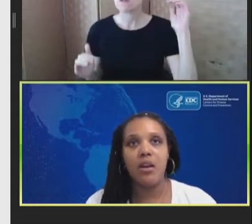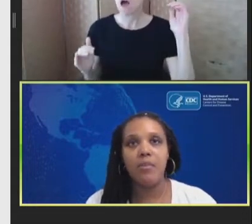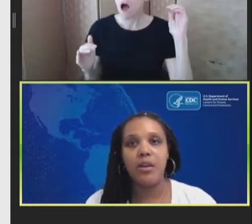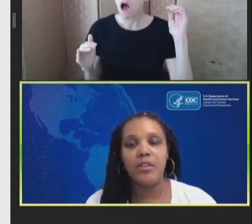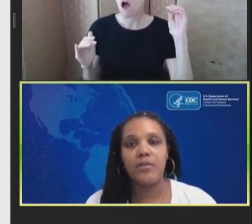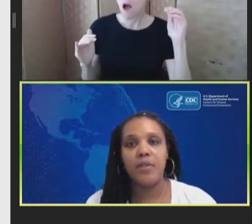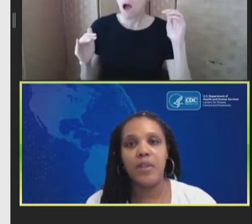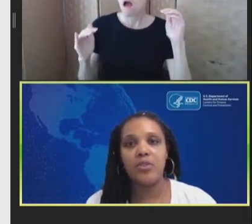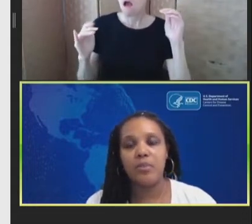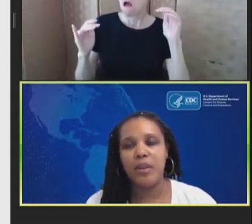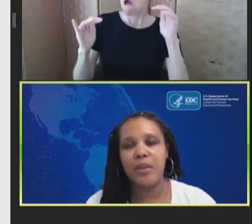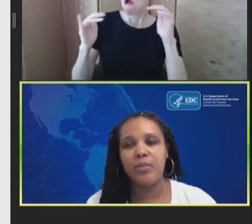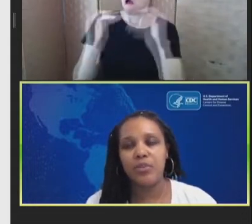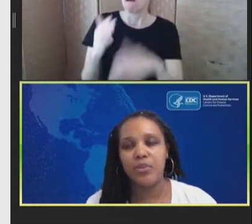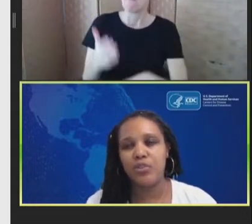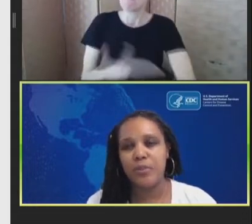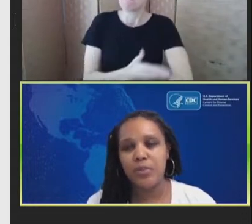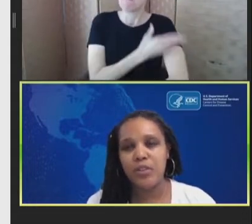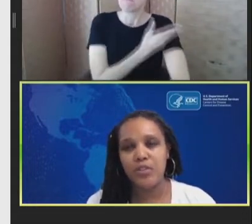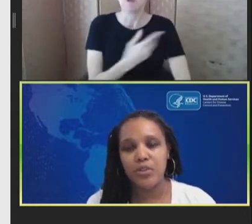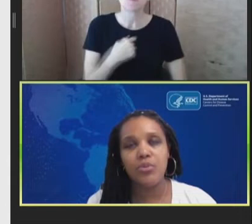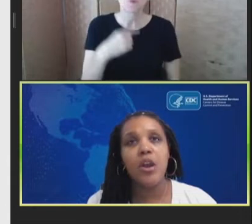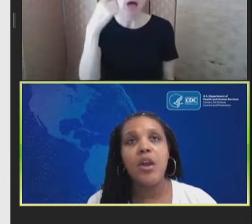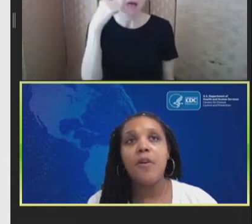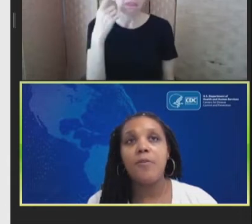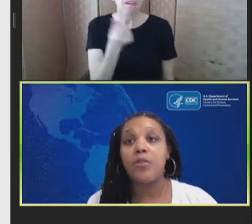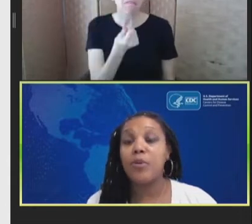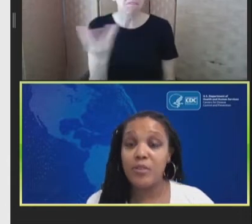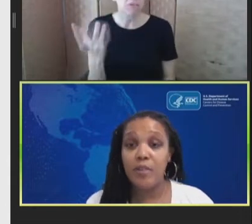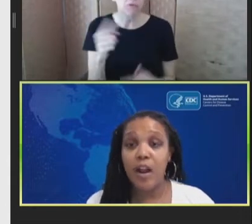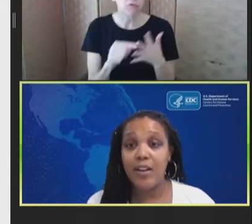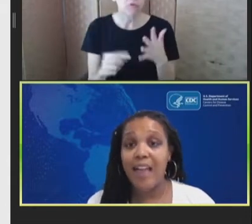a number of different things we may be able to attribute this to for the purposes of our